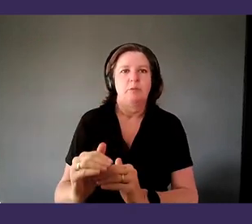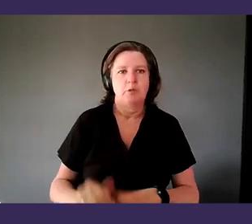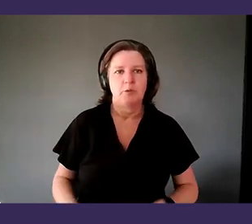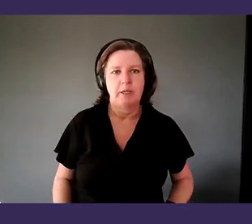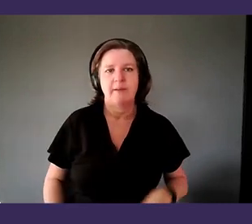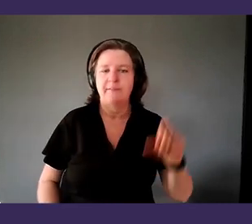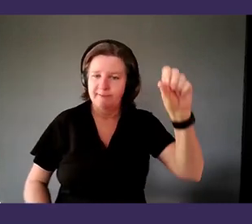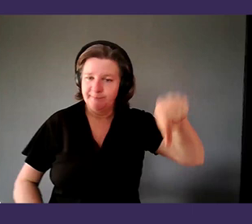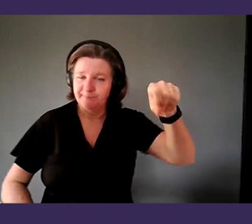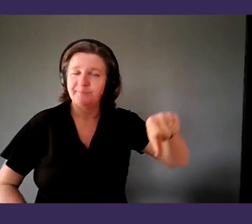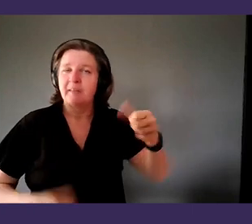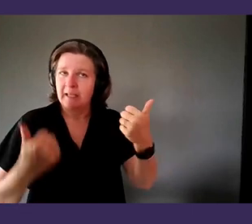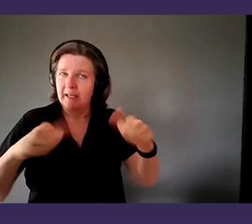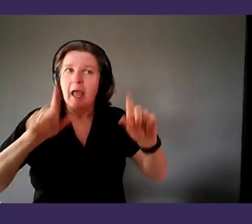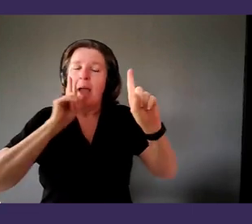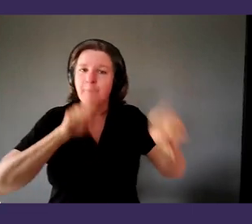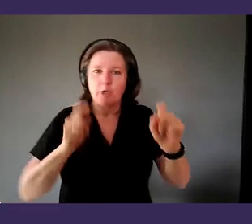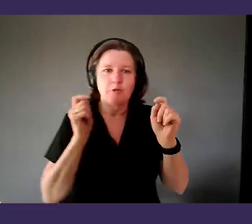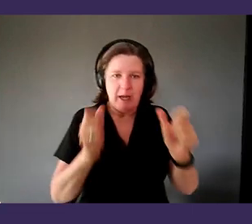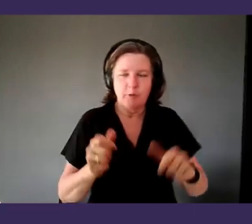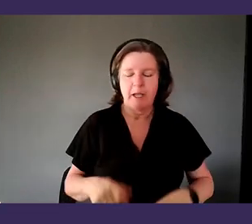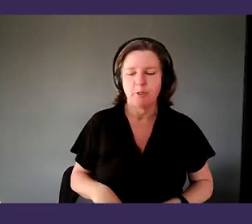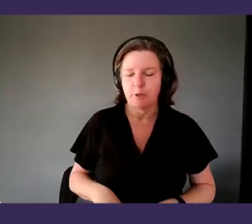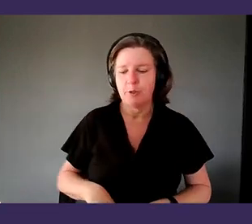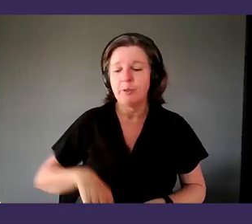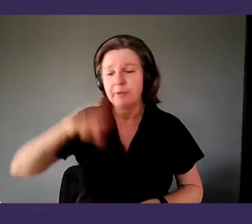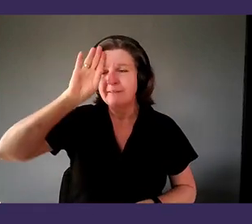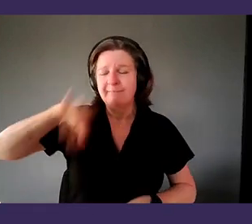to answer this fairly quickly because I know we're running out of time.